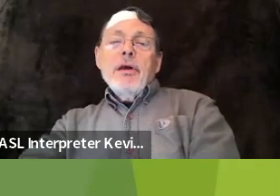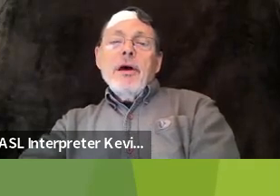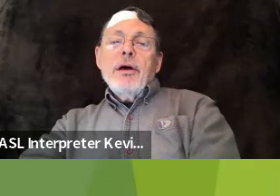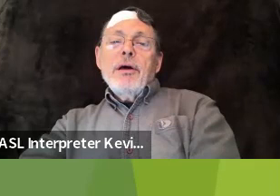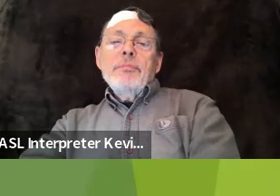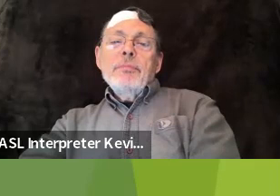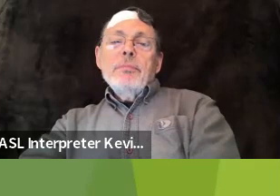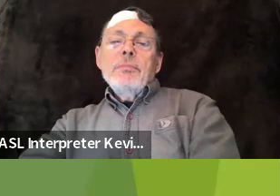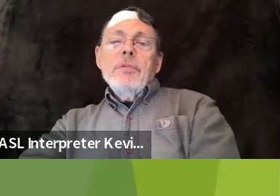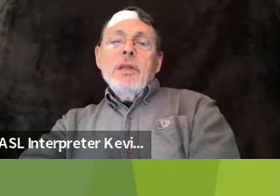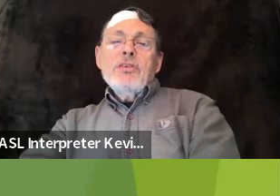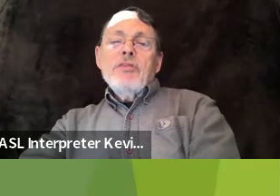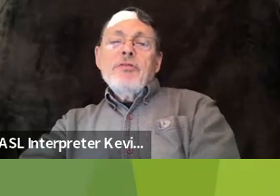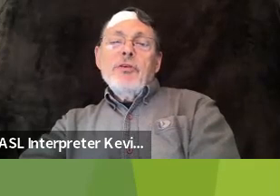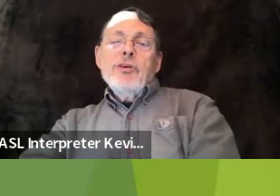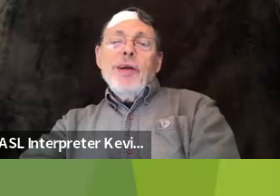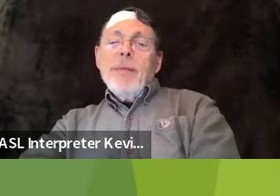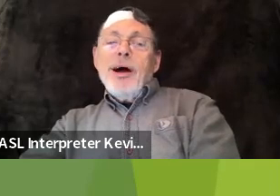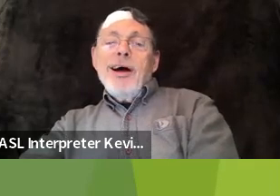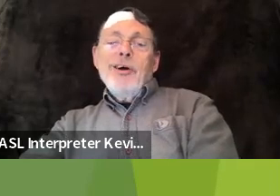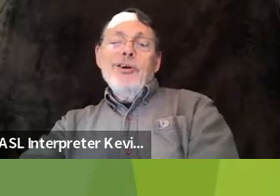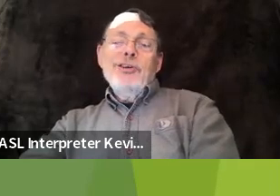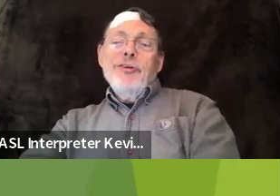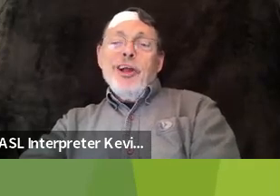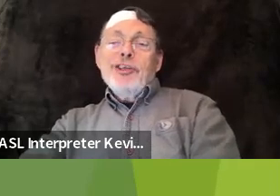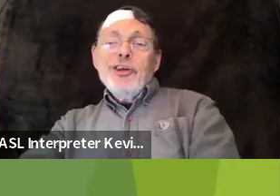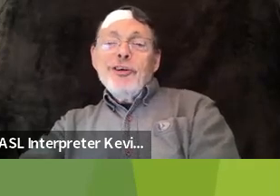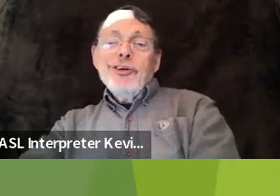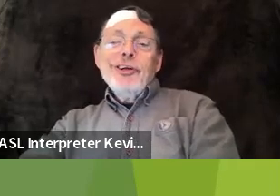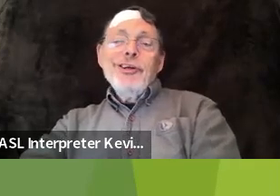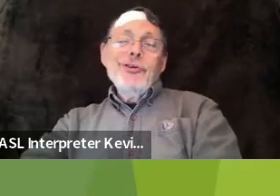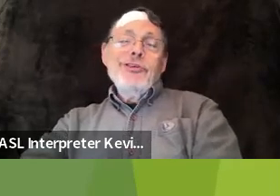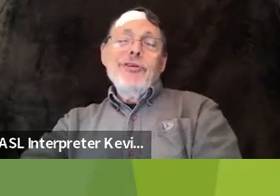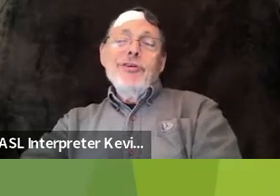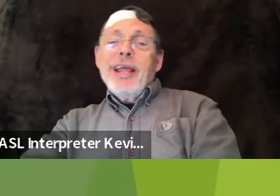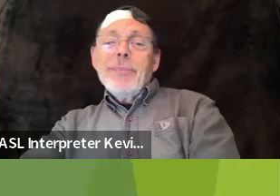Is it grandma or is it for young children, or is it for your neighbors?